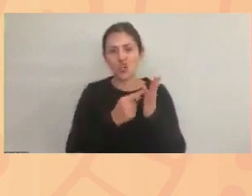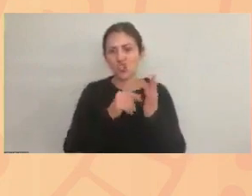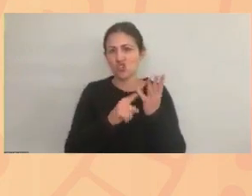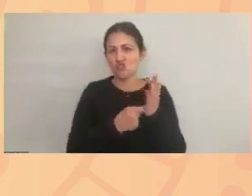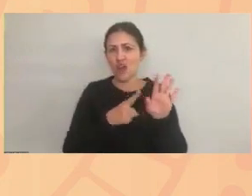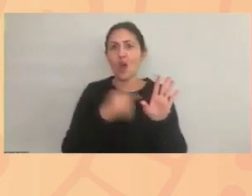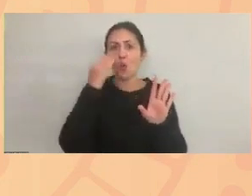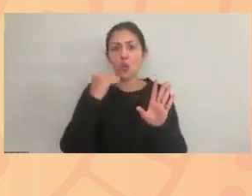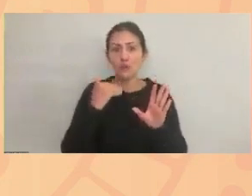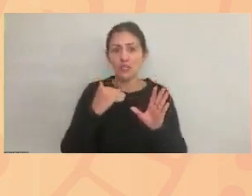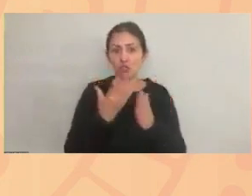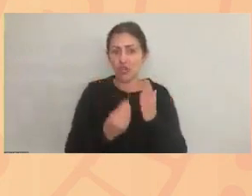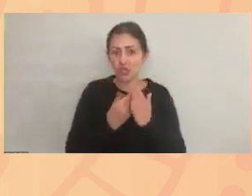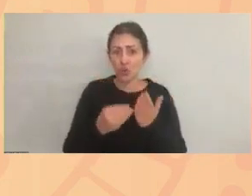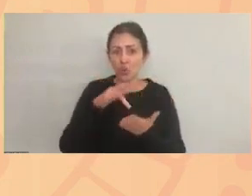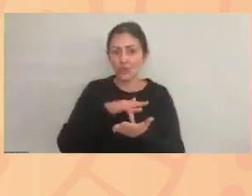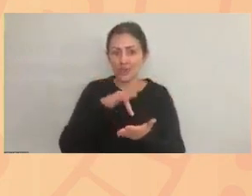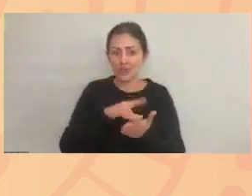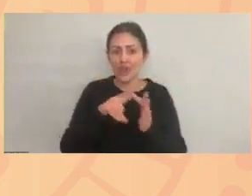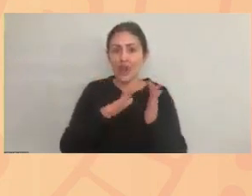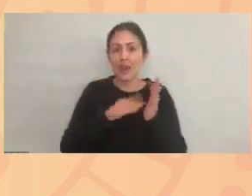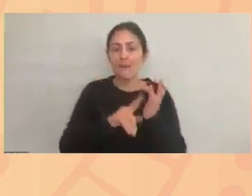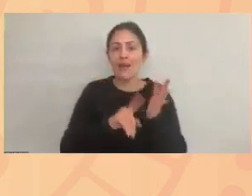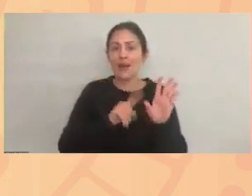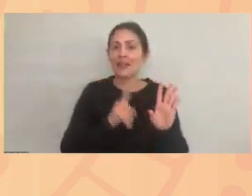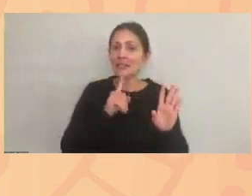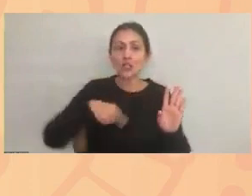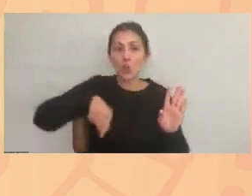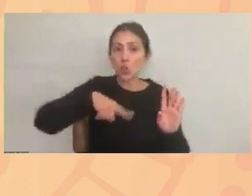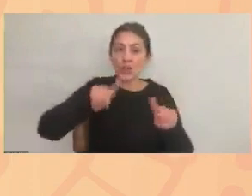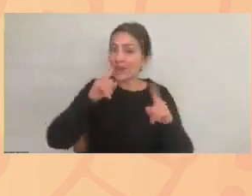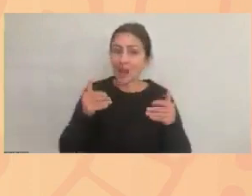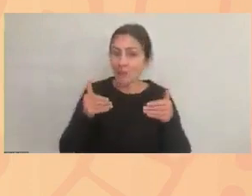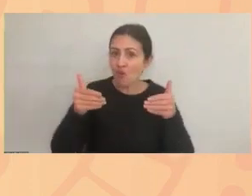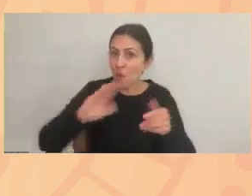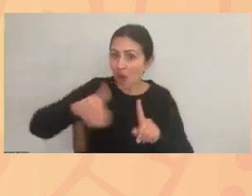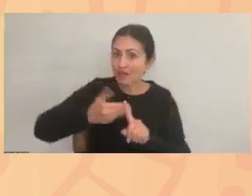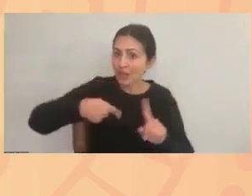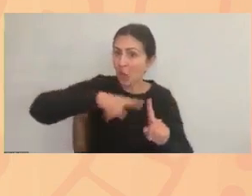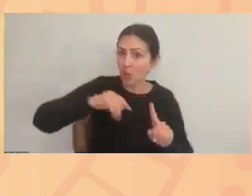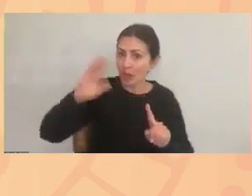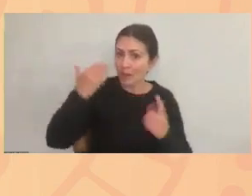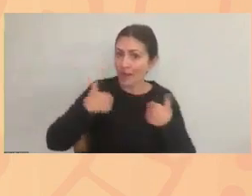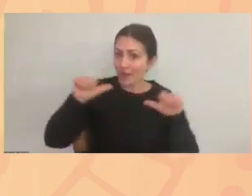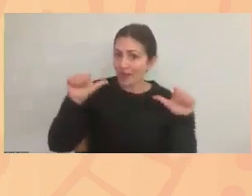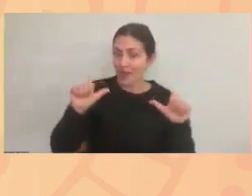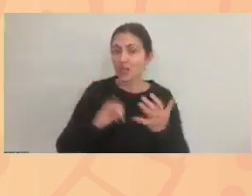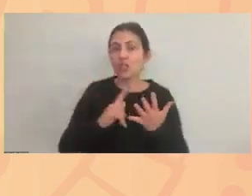Emily Carter is we can't move forward until we begin to heal. So, our main practices at Baya Gawi are based around